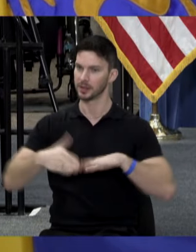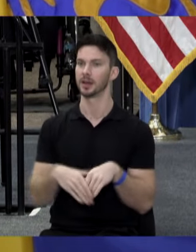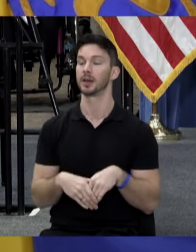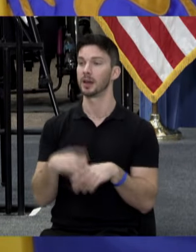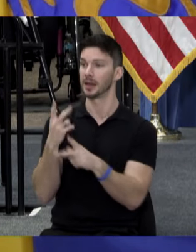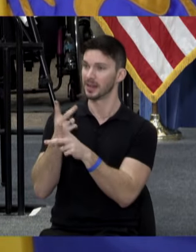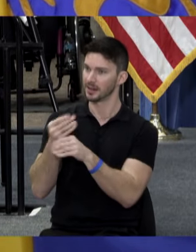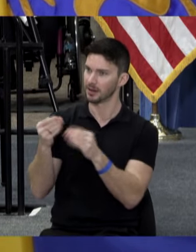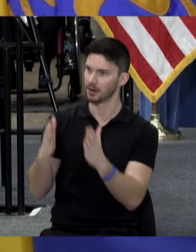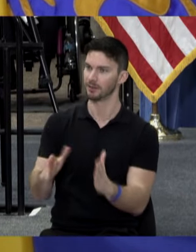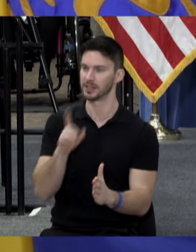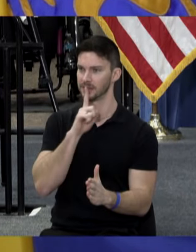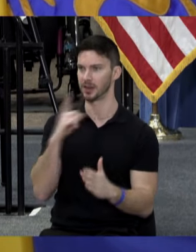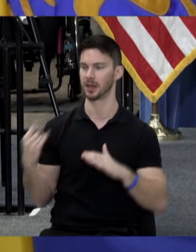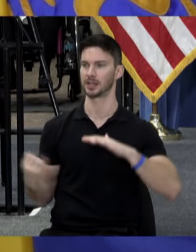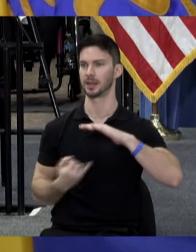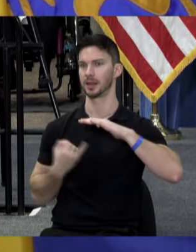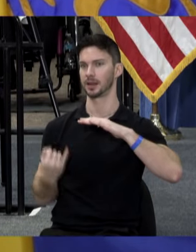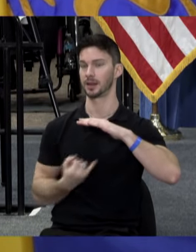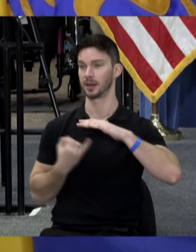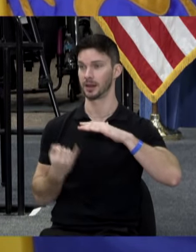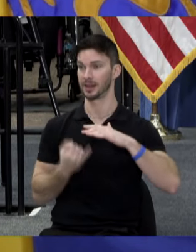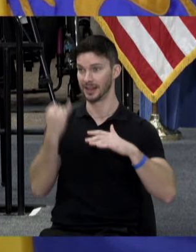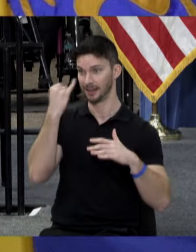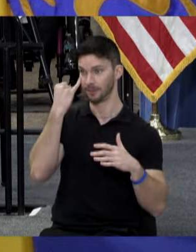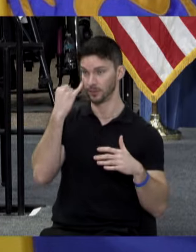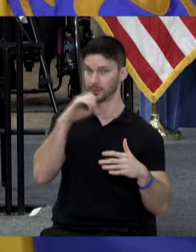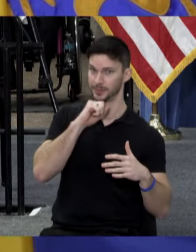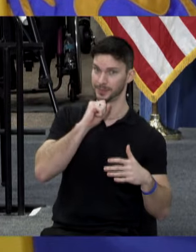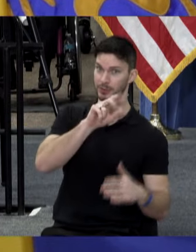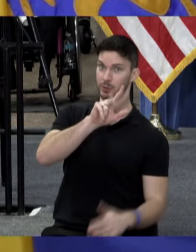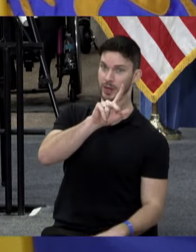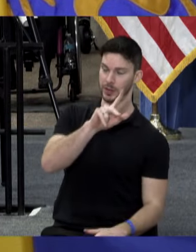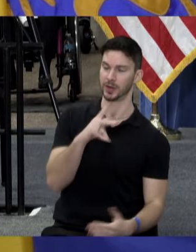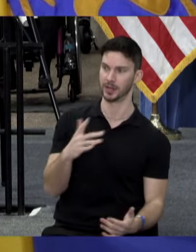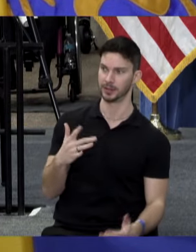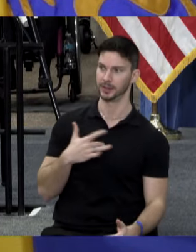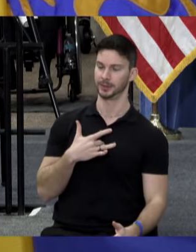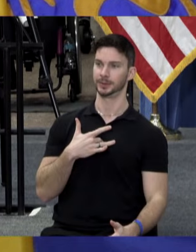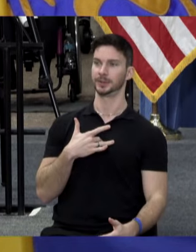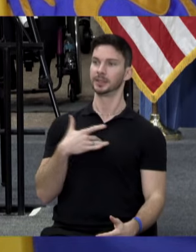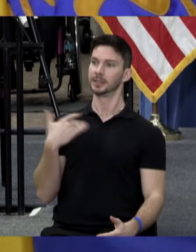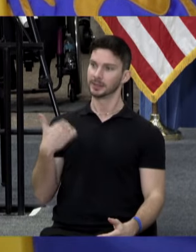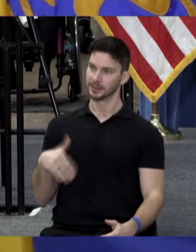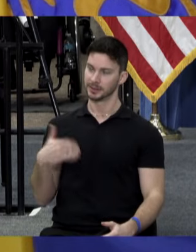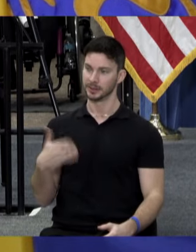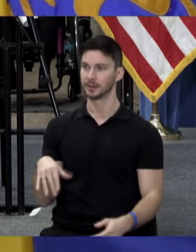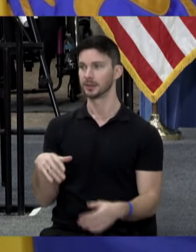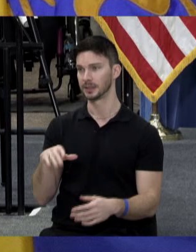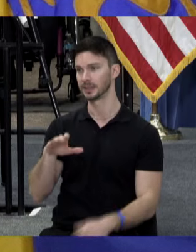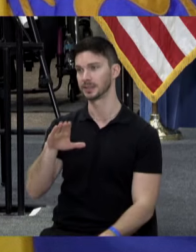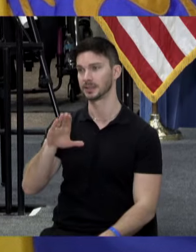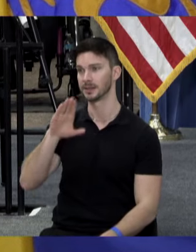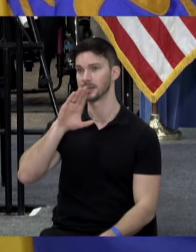especially when it starts when you're 23 years old. It's hard, and we know that we have a long,